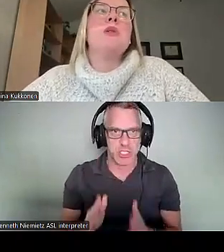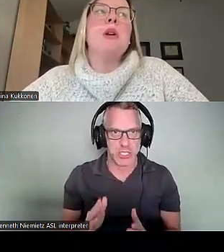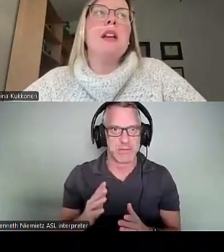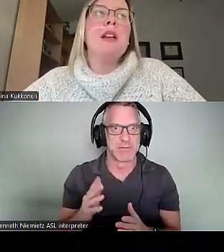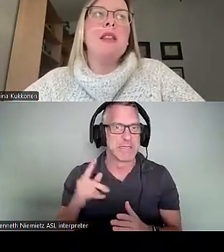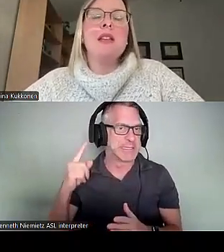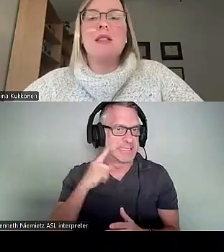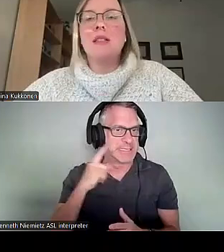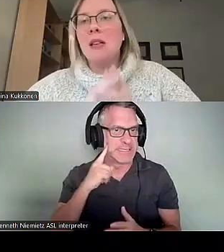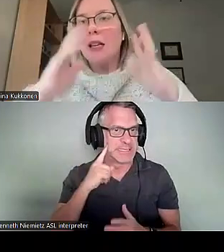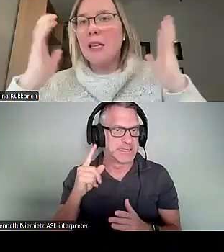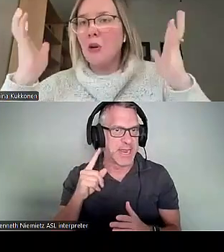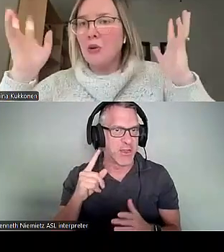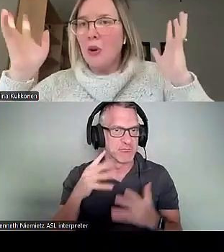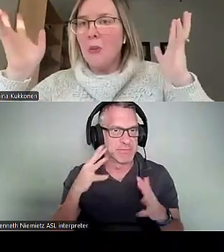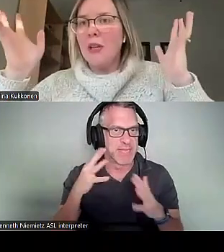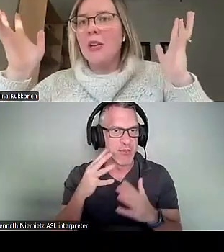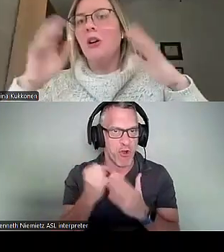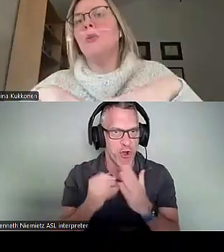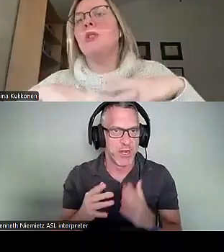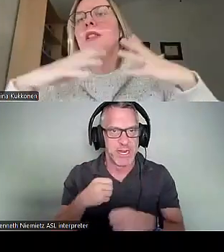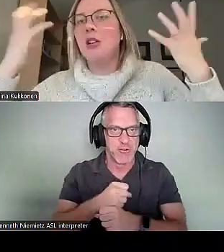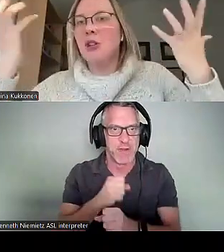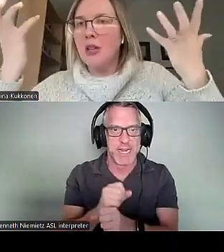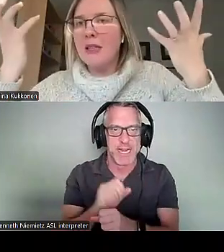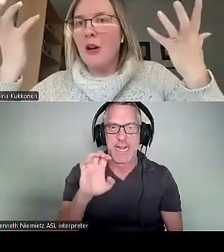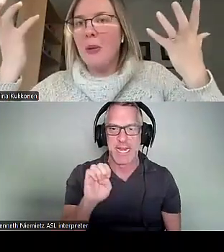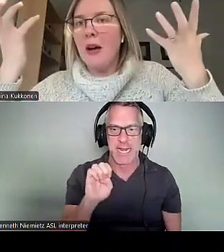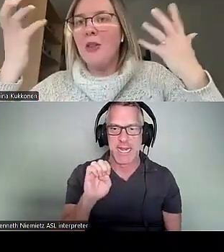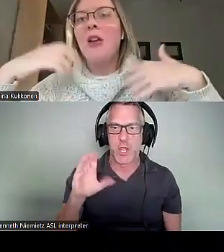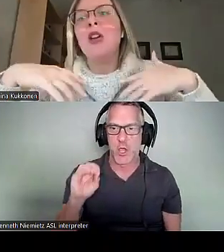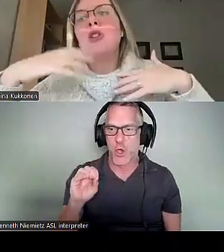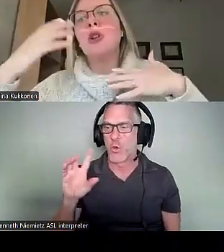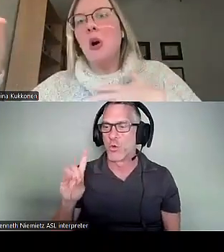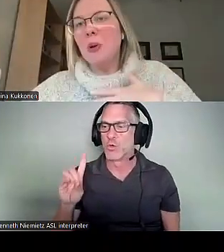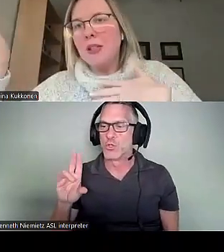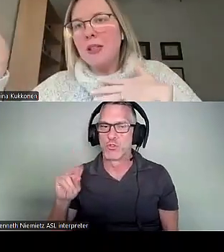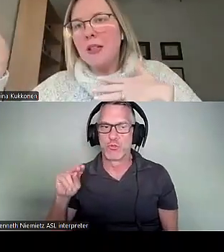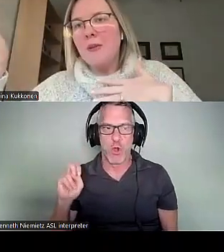he created this eco drone, what he called, which is essentially a sound bath to go with these clay